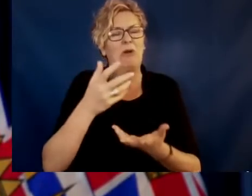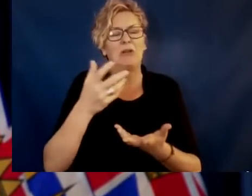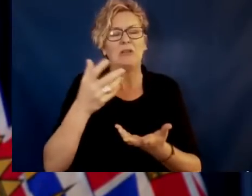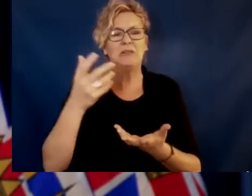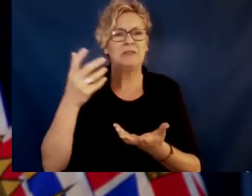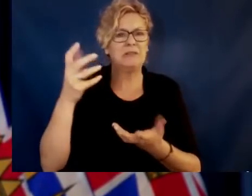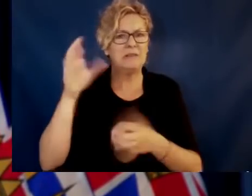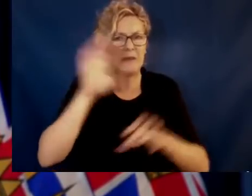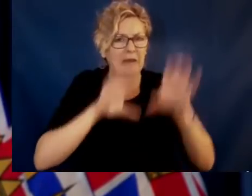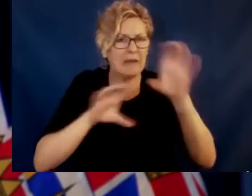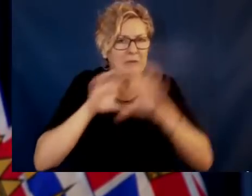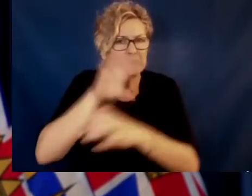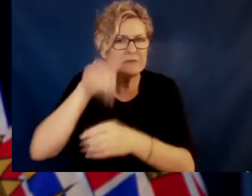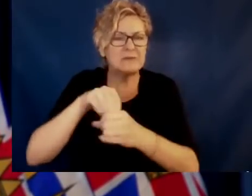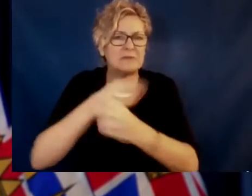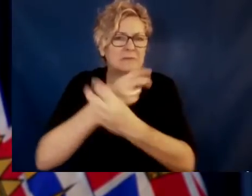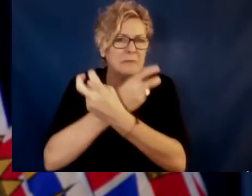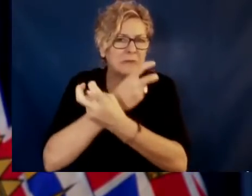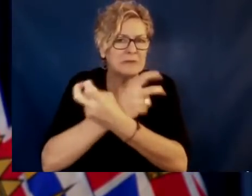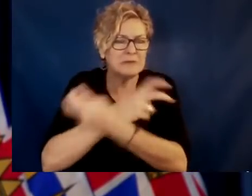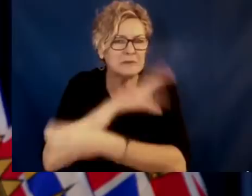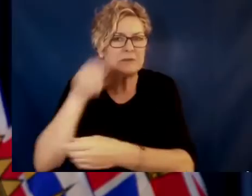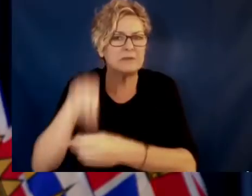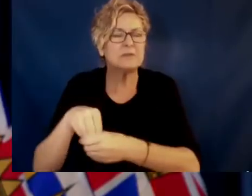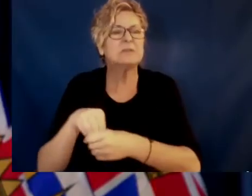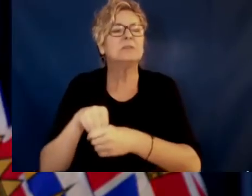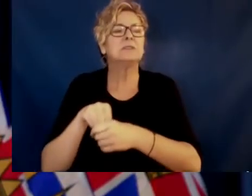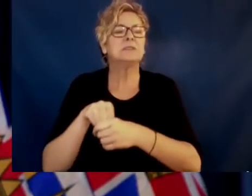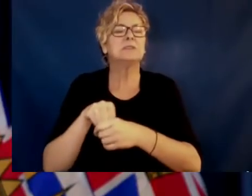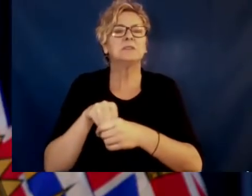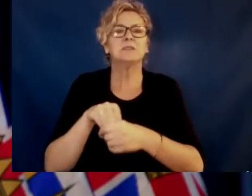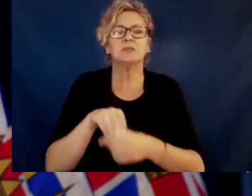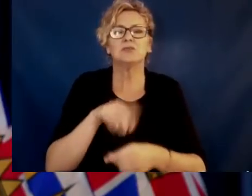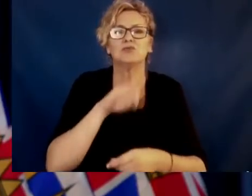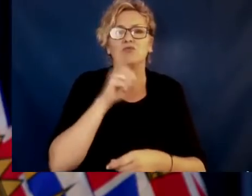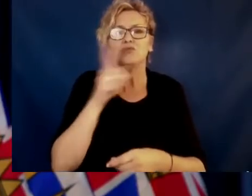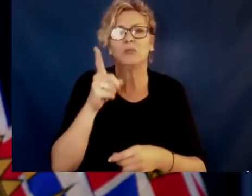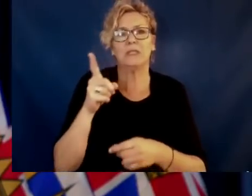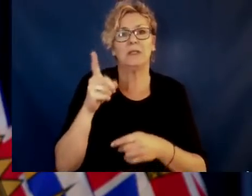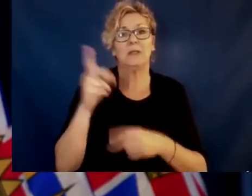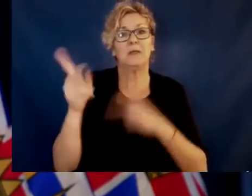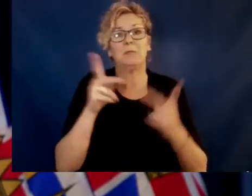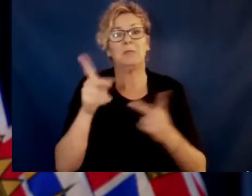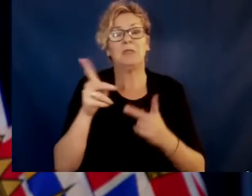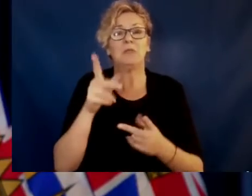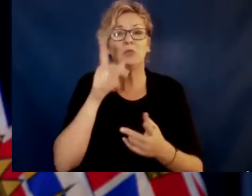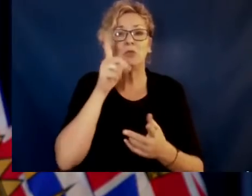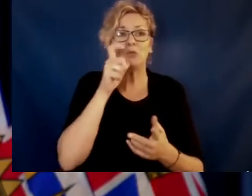So this is something that is important across the province and we do have teams in every